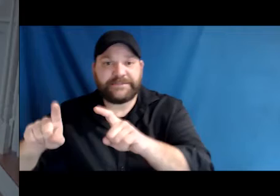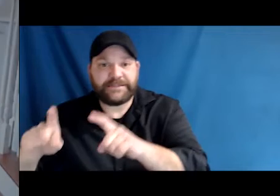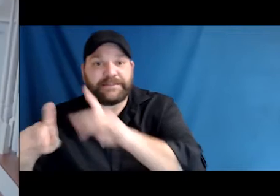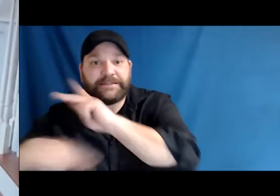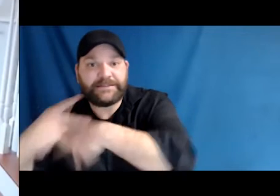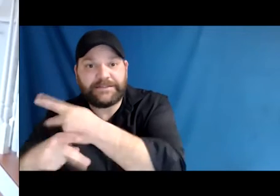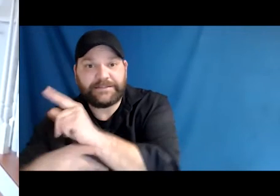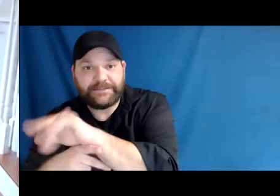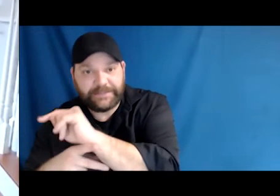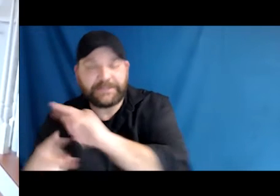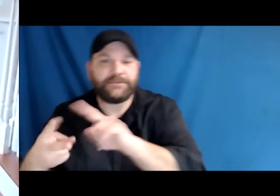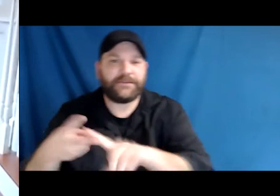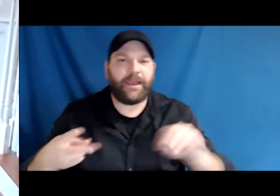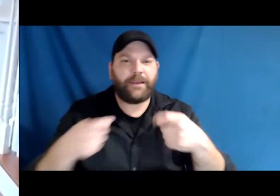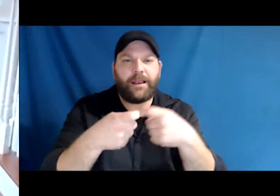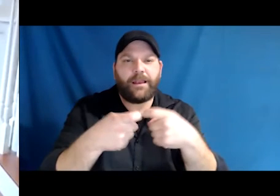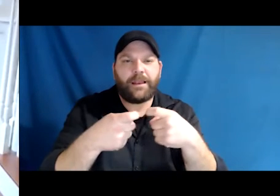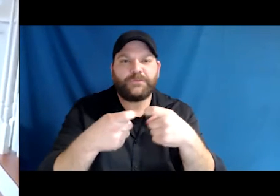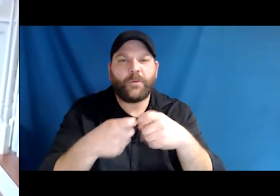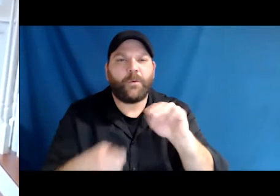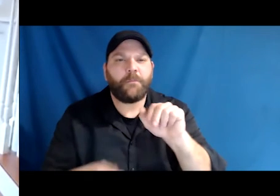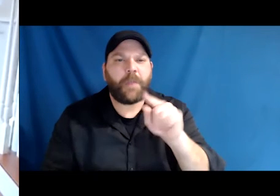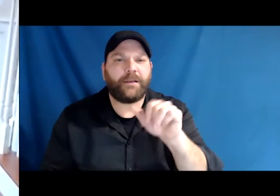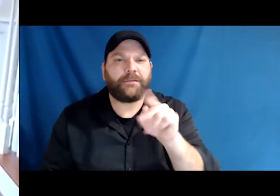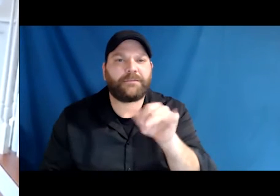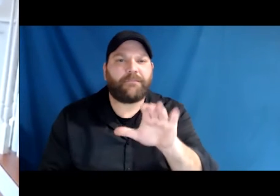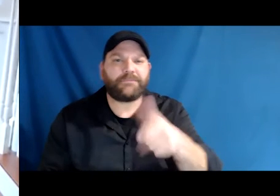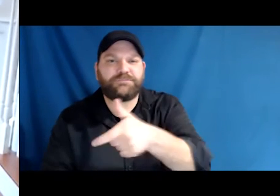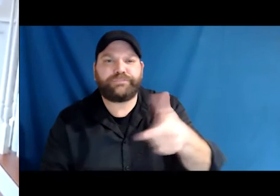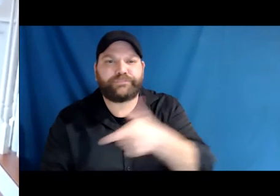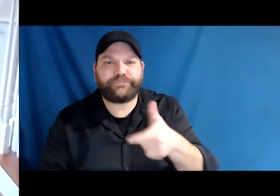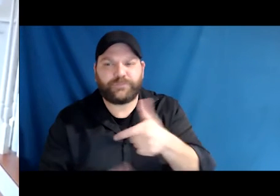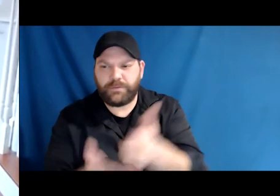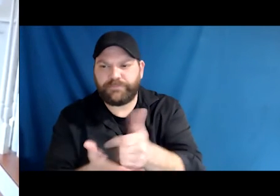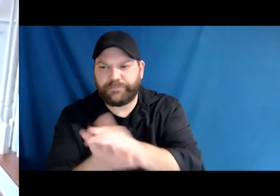As the President shared with us earlier, we are proud to recognize a cross-functional